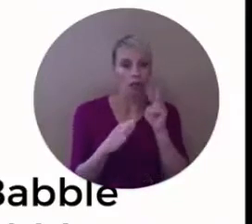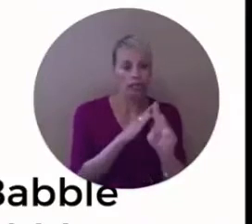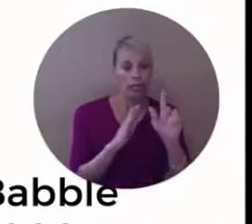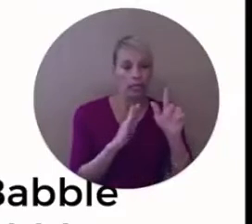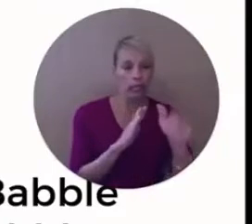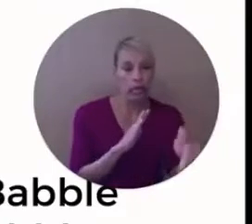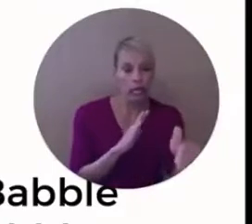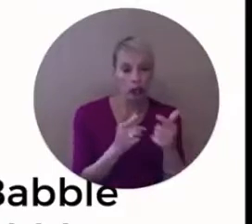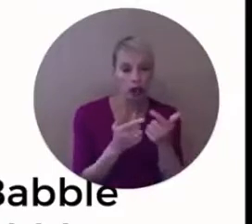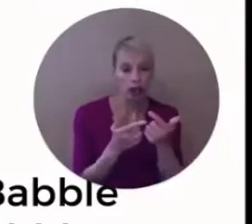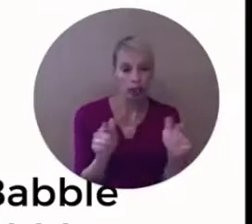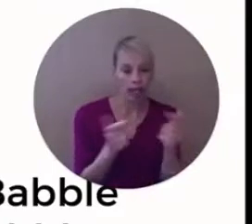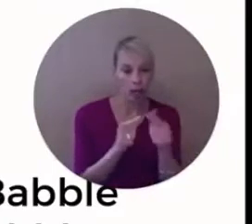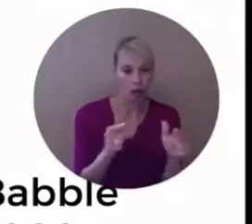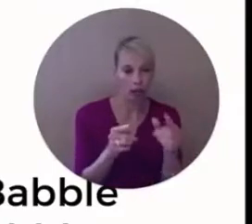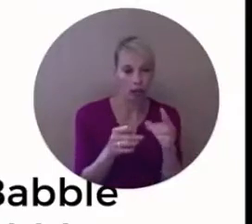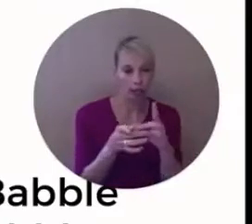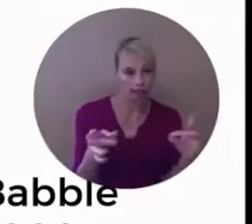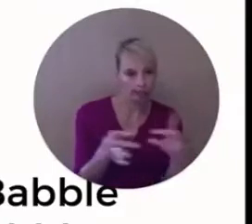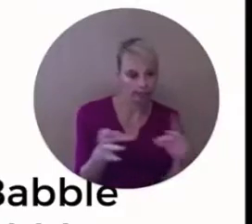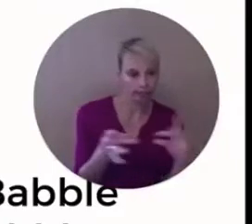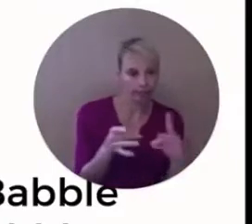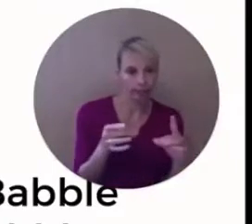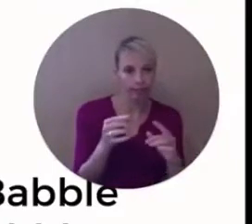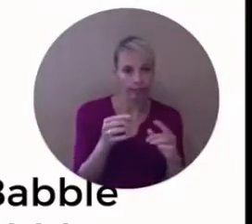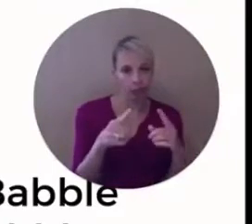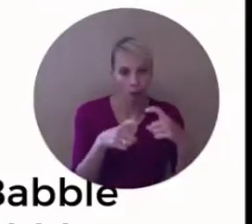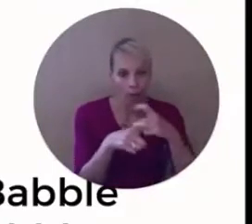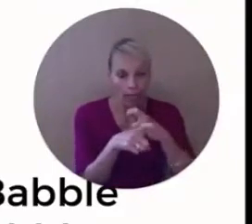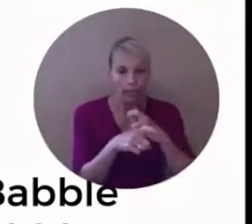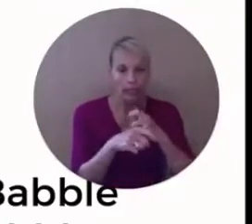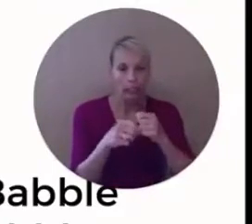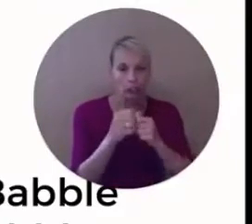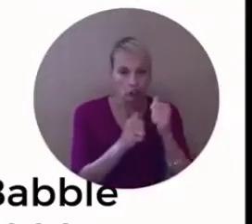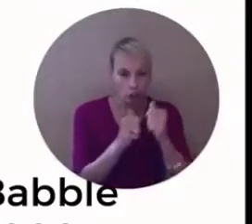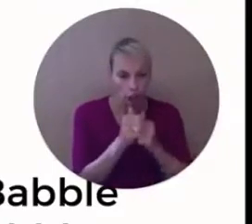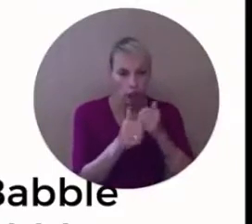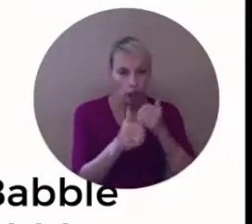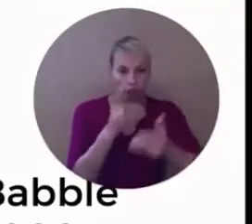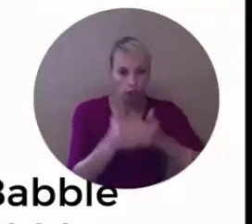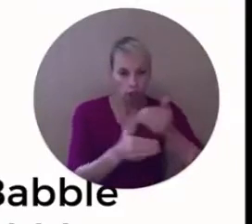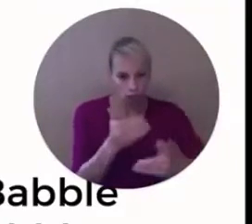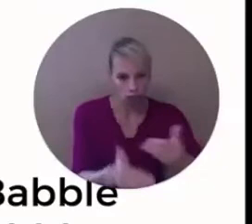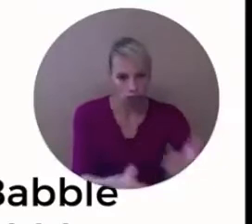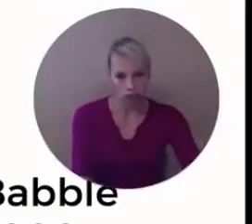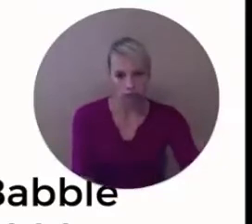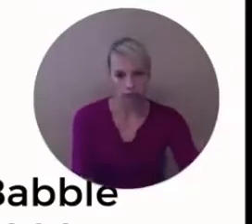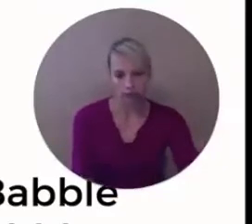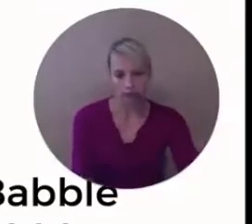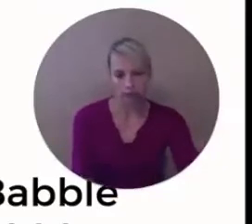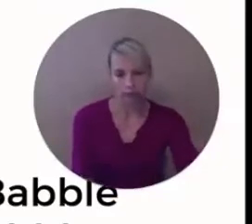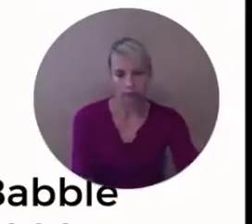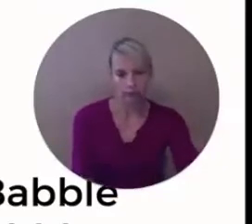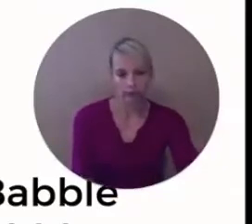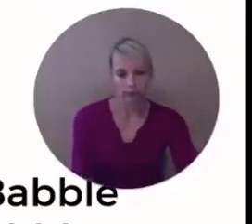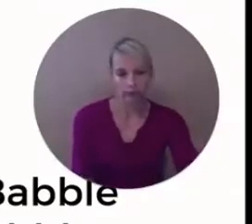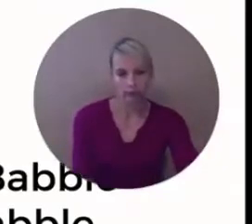is not good because it does predict their language, the complexity of the structure and their progress.